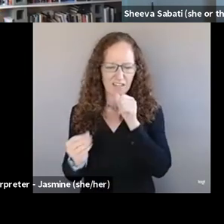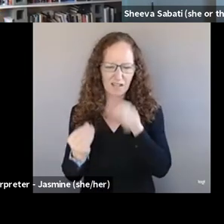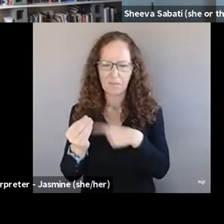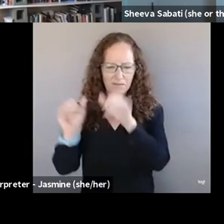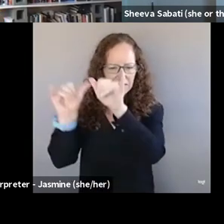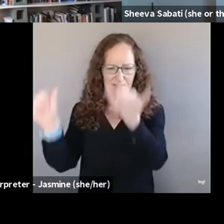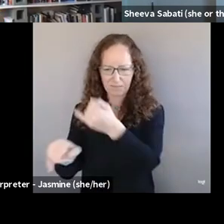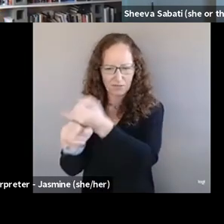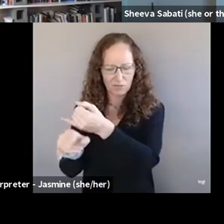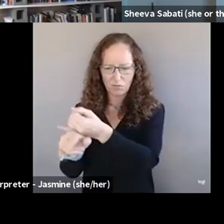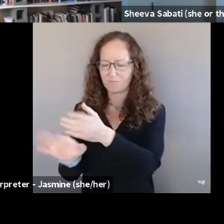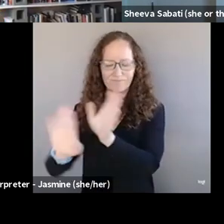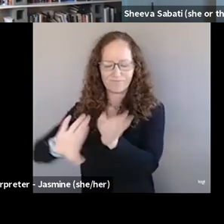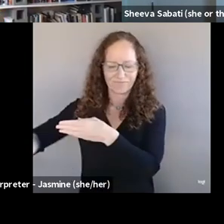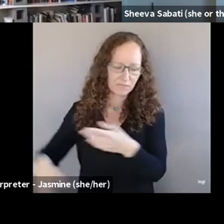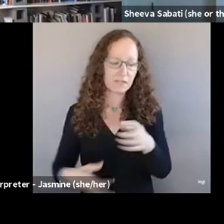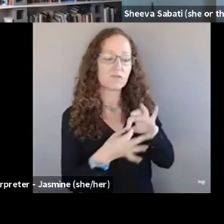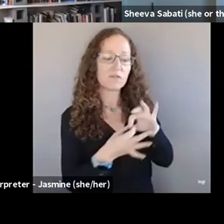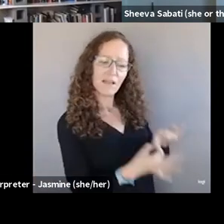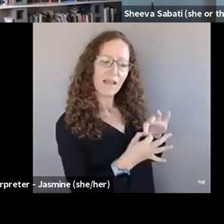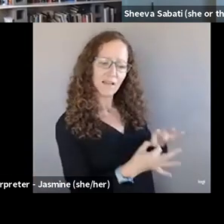and it's about the, you know, the critical work that has